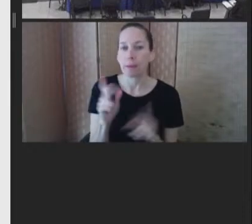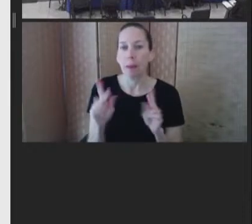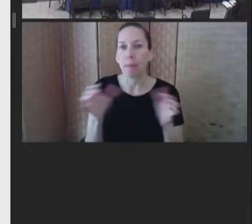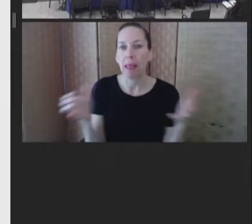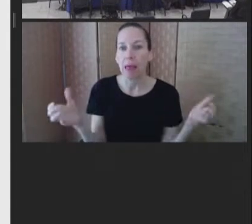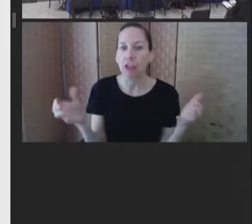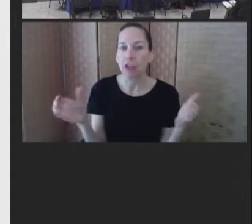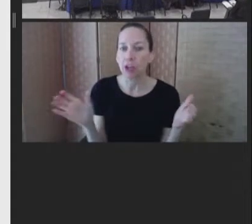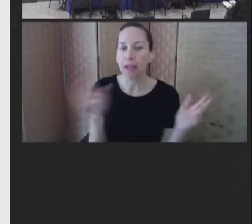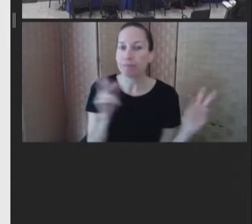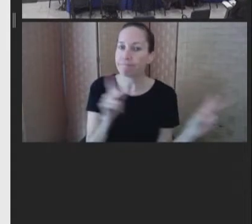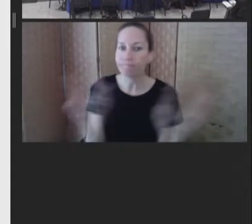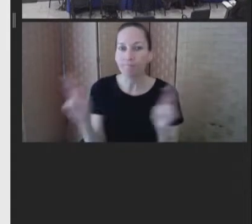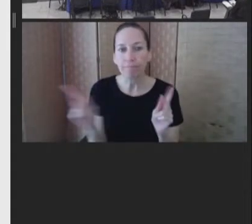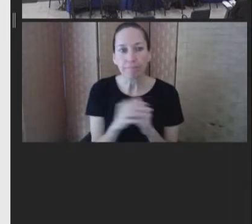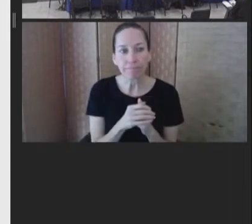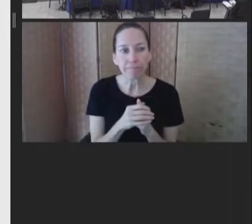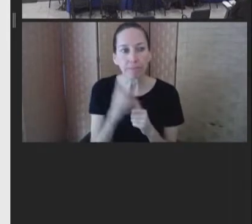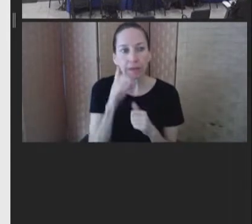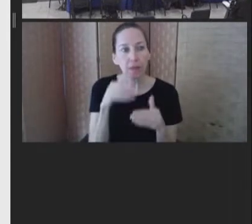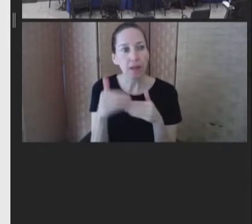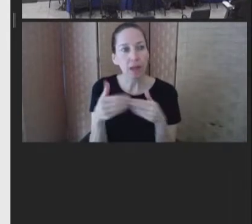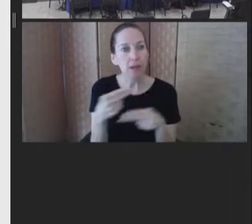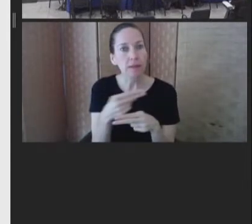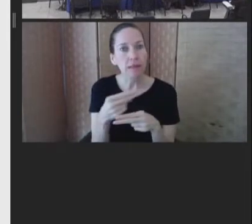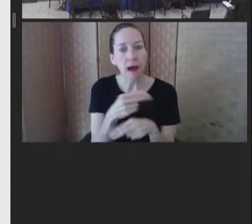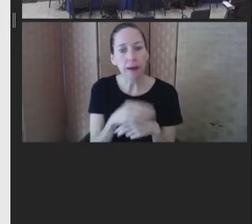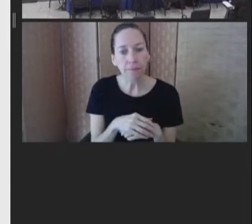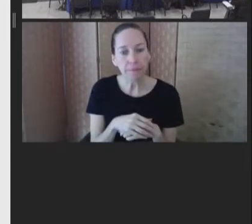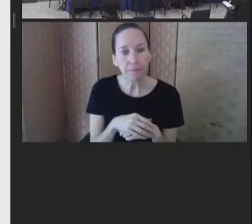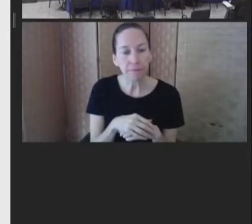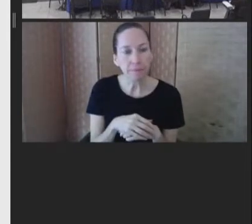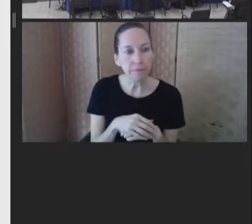So, for the Moderna stage, we randomized 602 subjects,